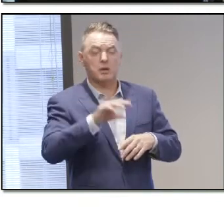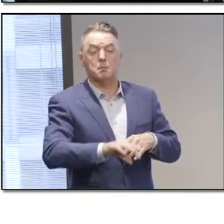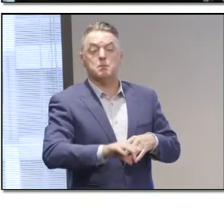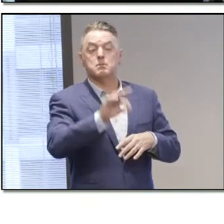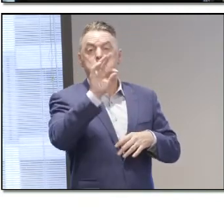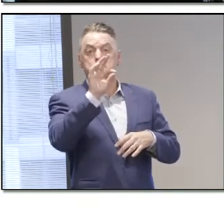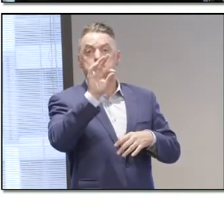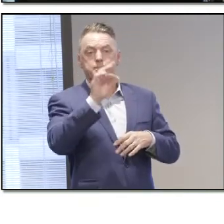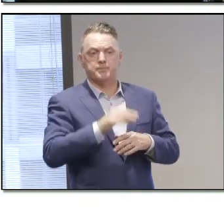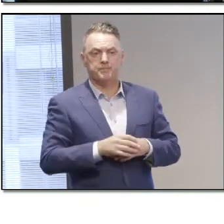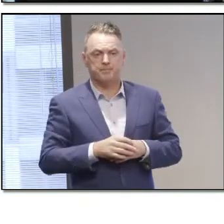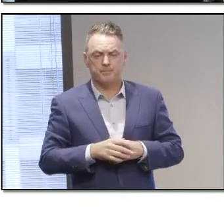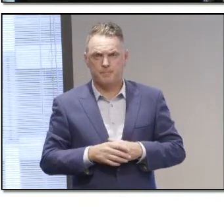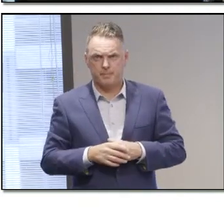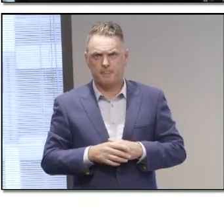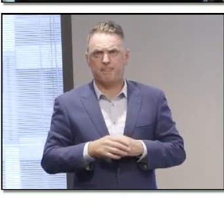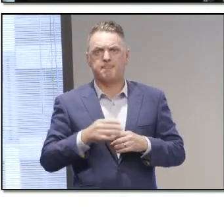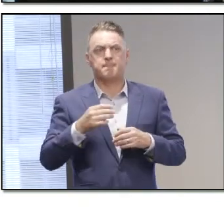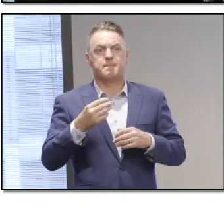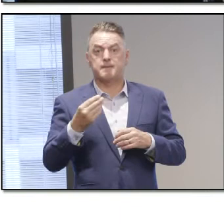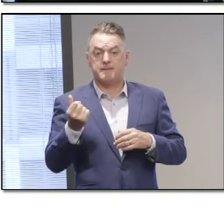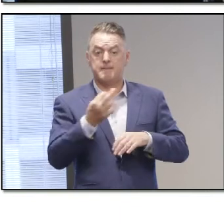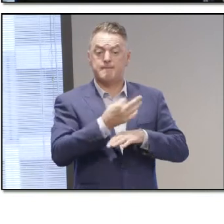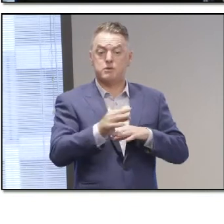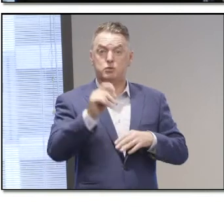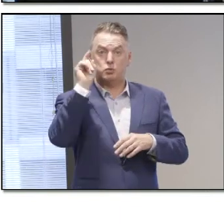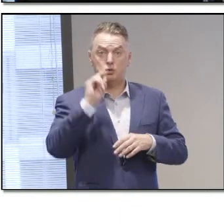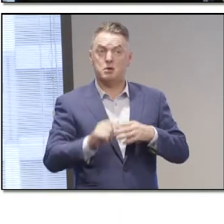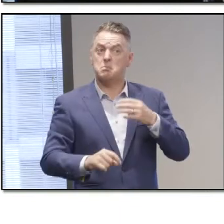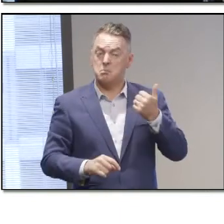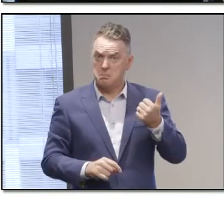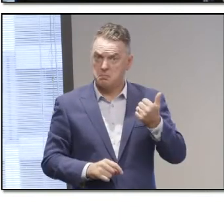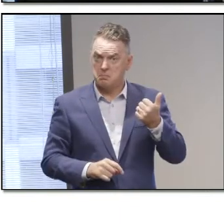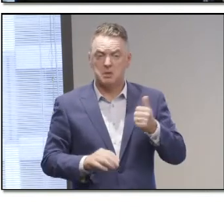The concentrations in fresh water are pretty good and we've got no major problem